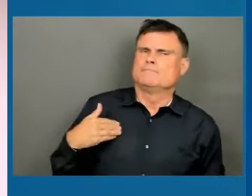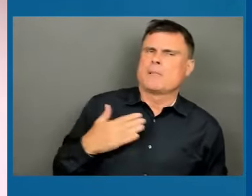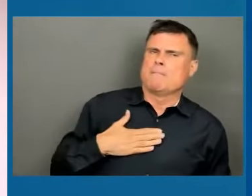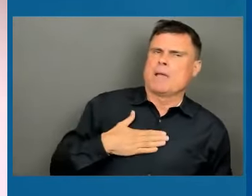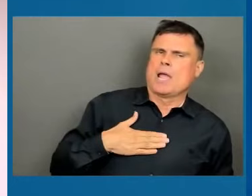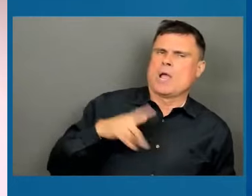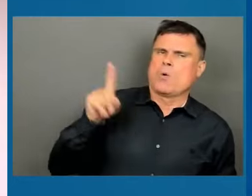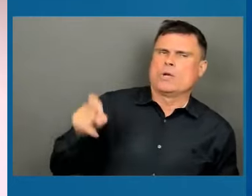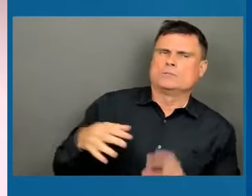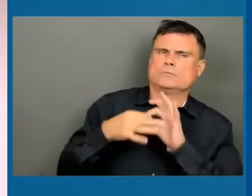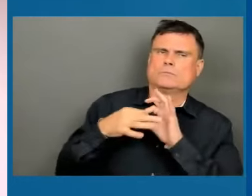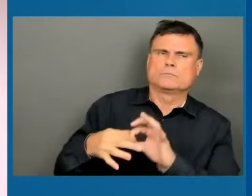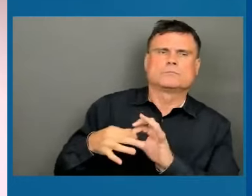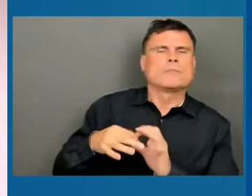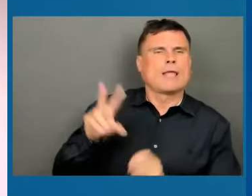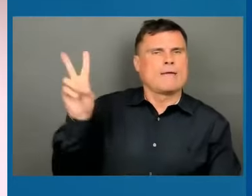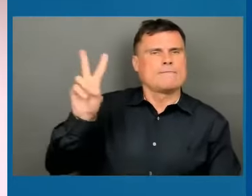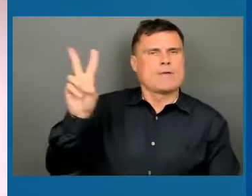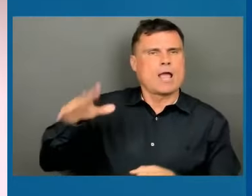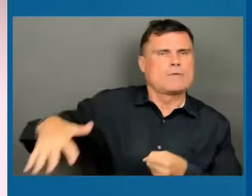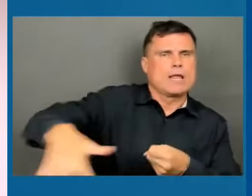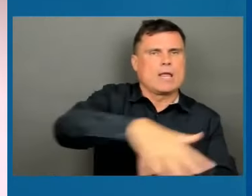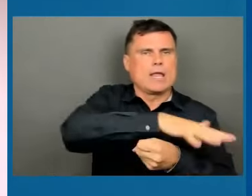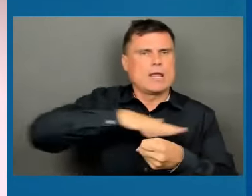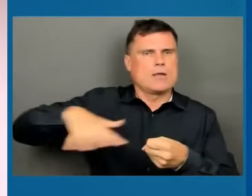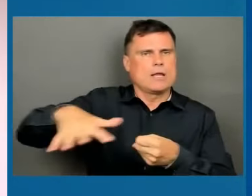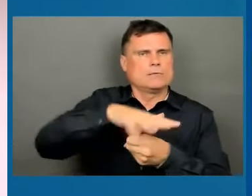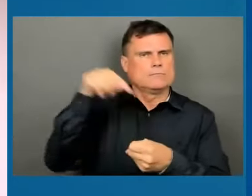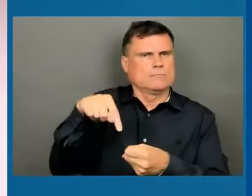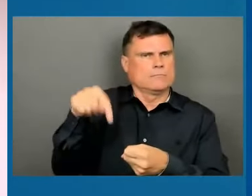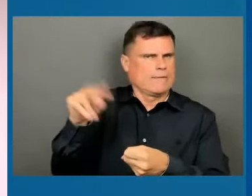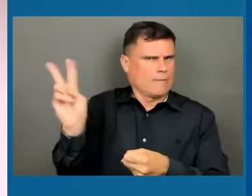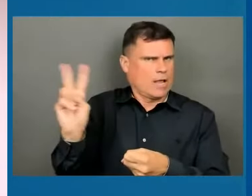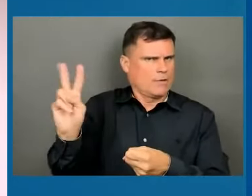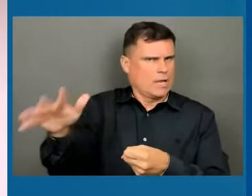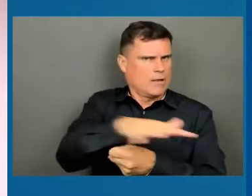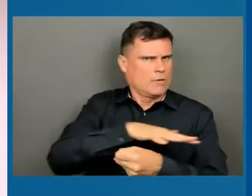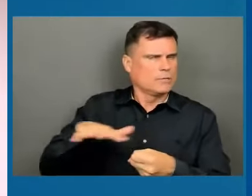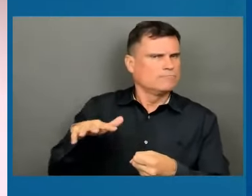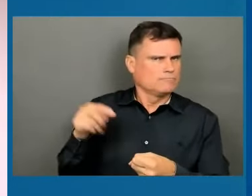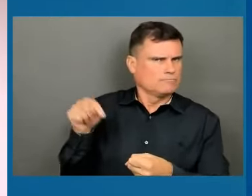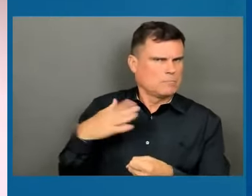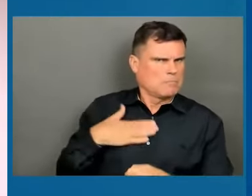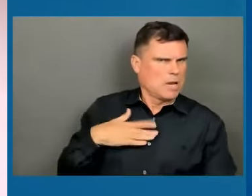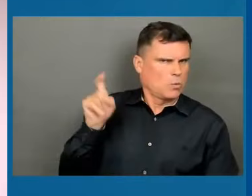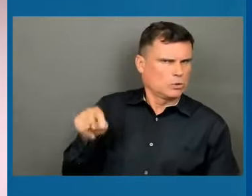the (voice too low) about comparing what we're seeing how to what we saw last year.